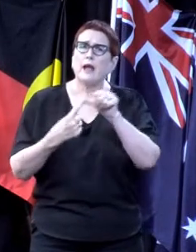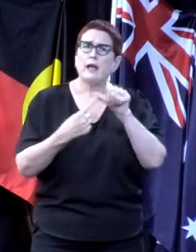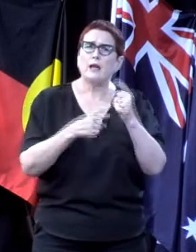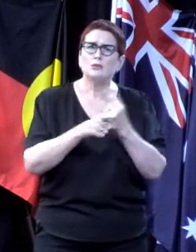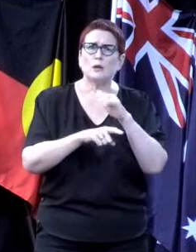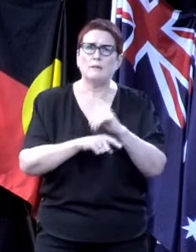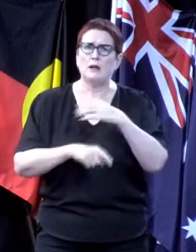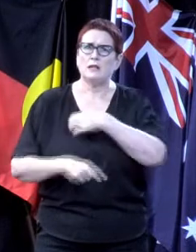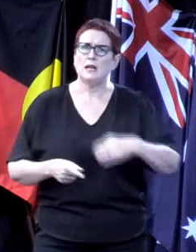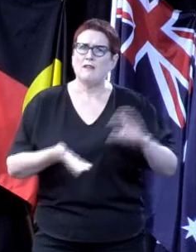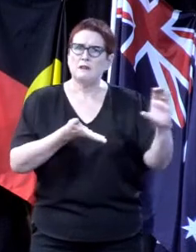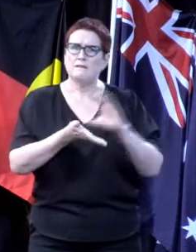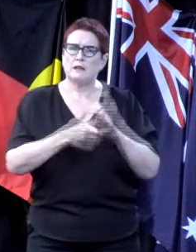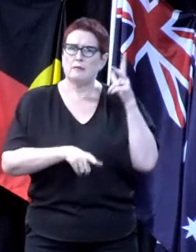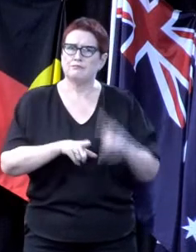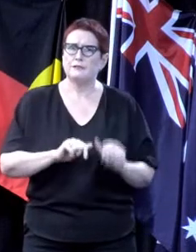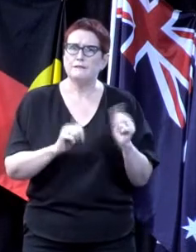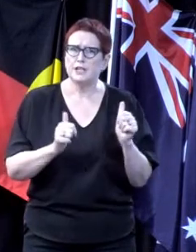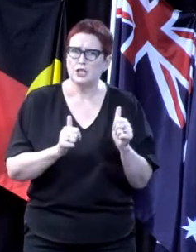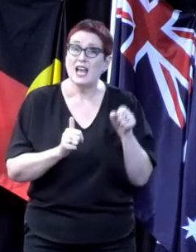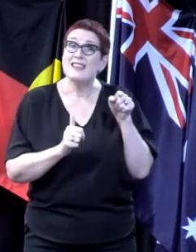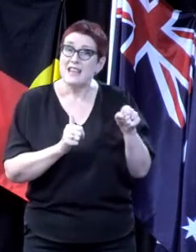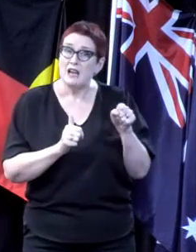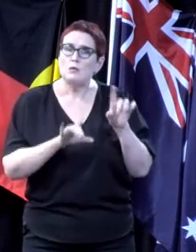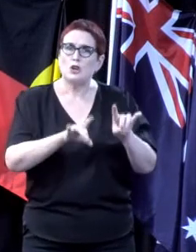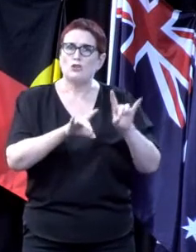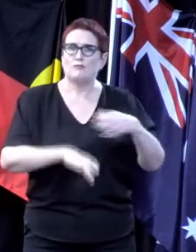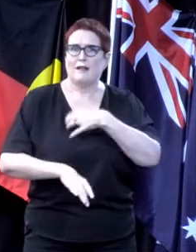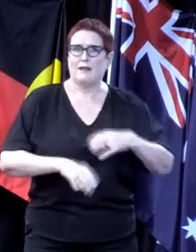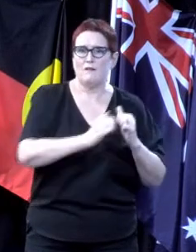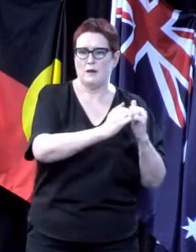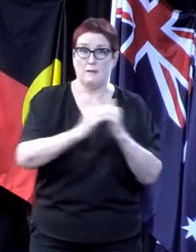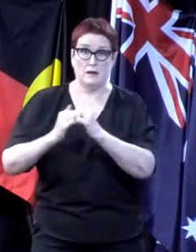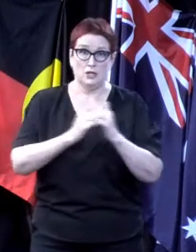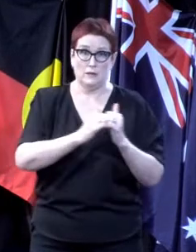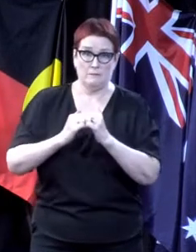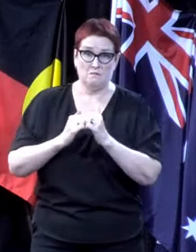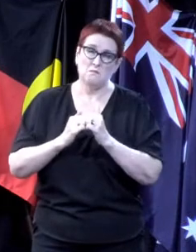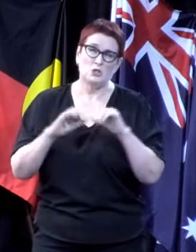having ceased, that was the government - federal government partnership that ceased about five years ago.